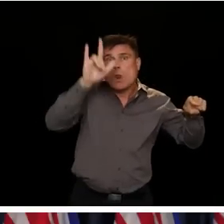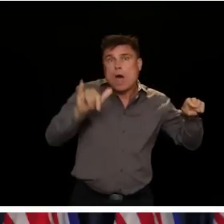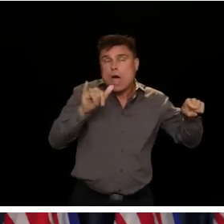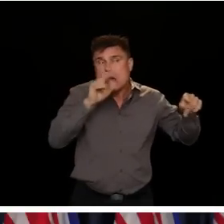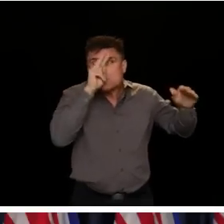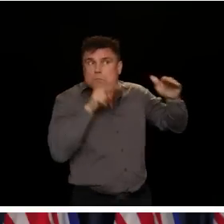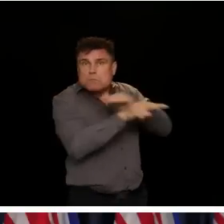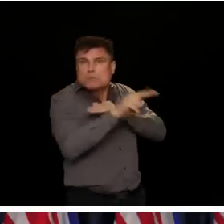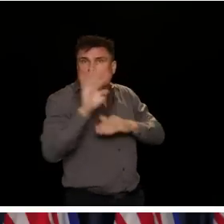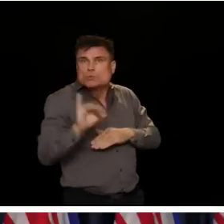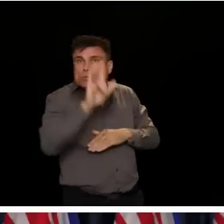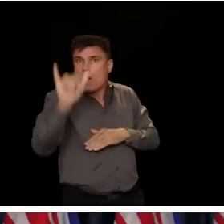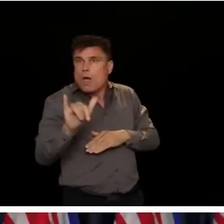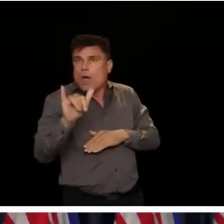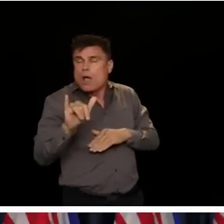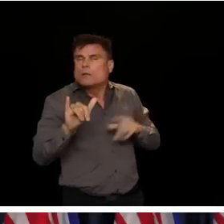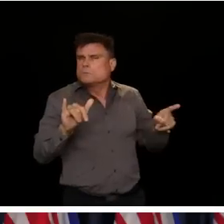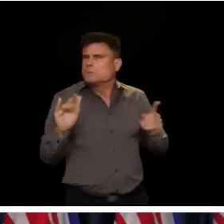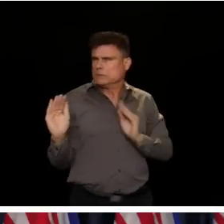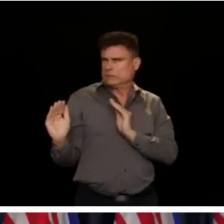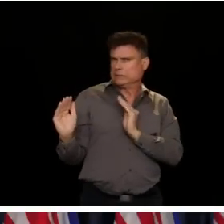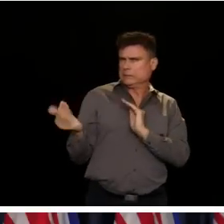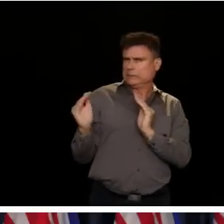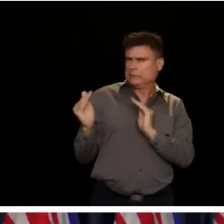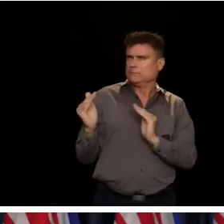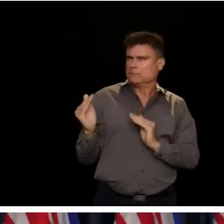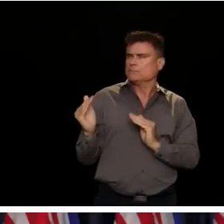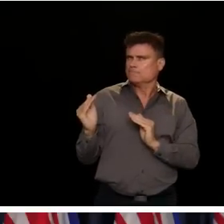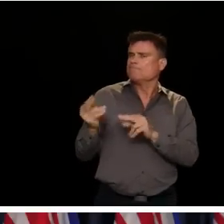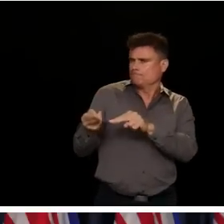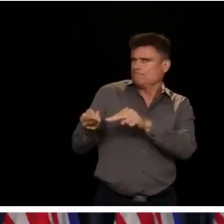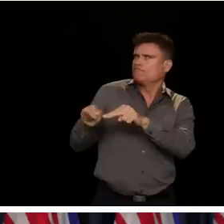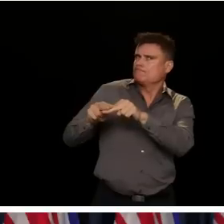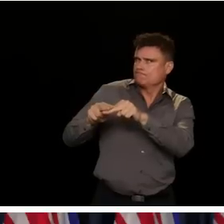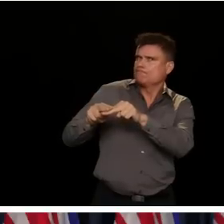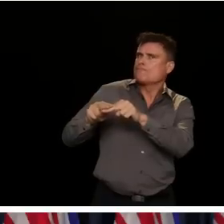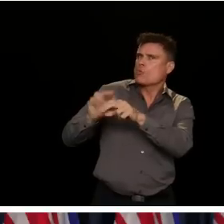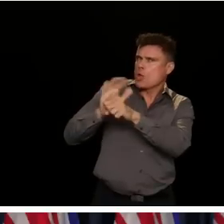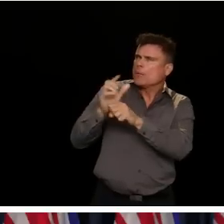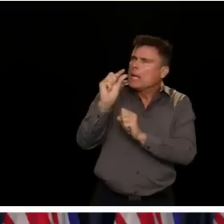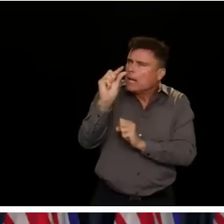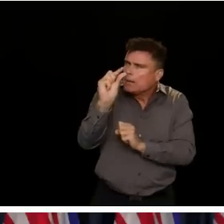cases, which we have seen. And that our contract rates, the rates of